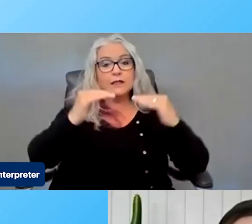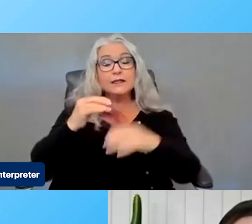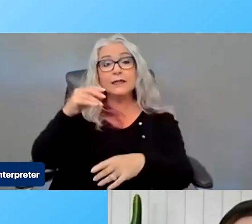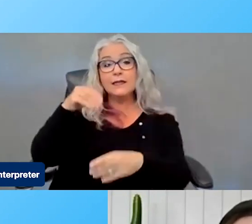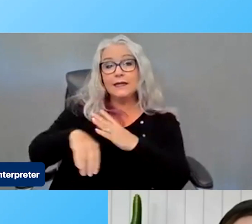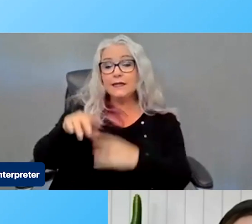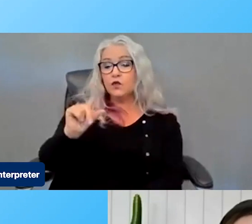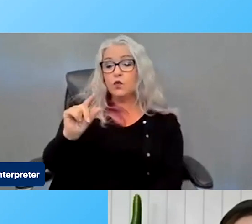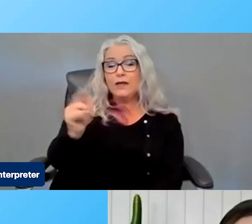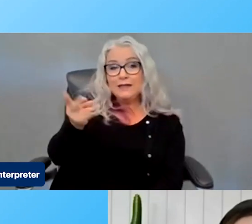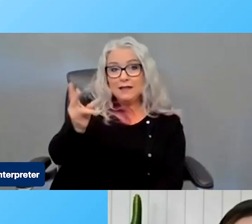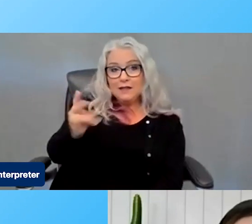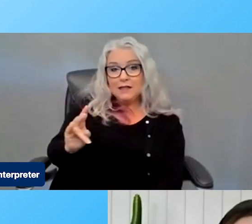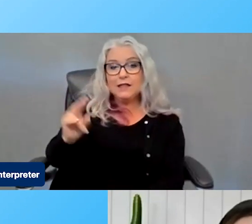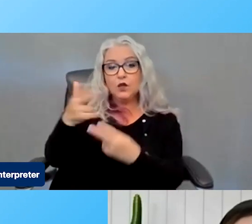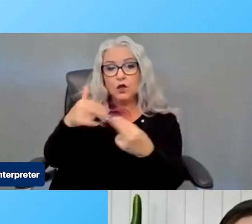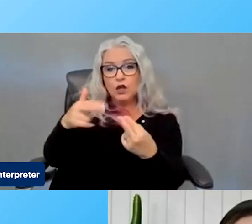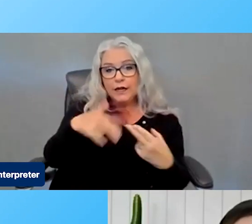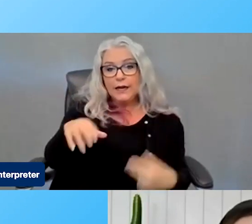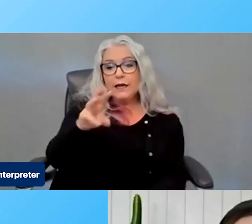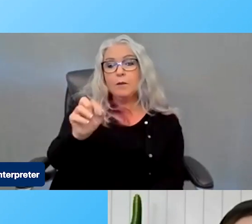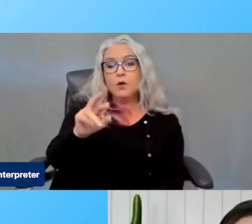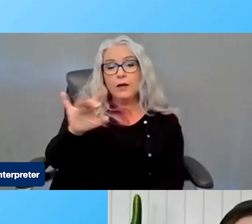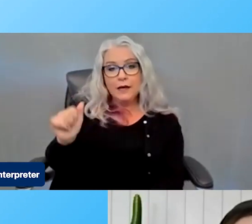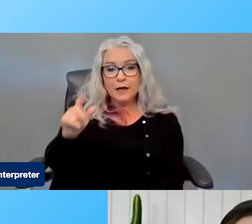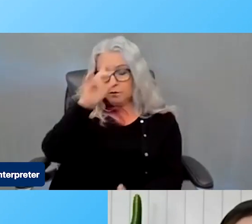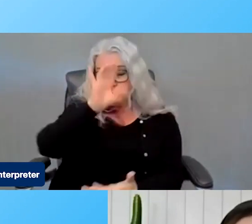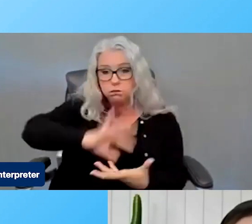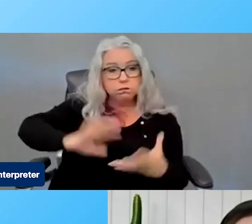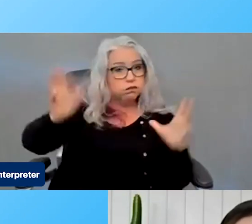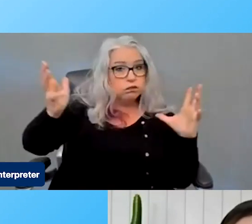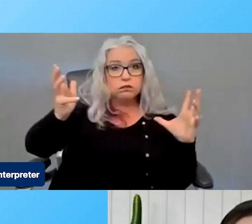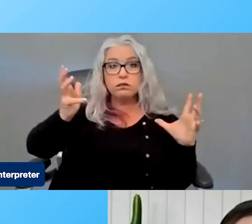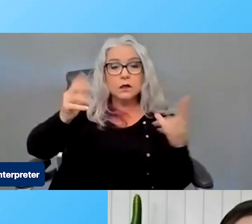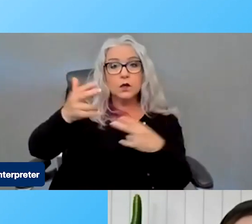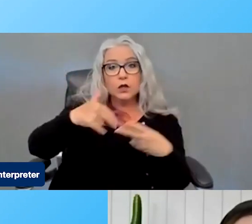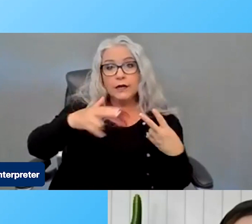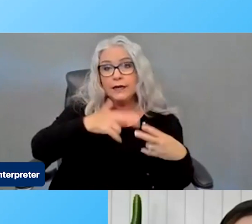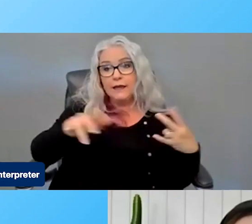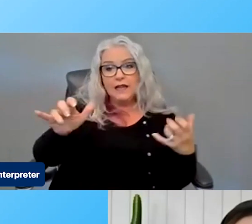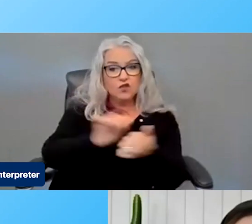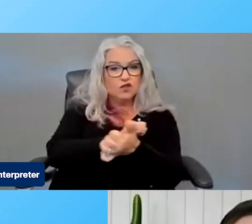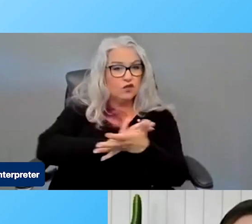Maria hit the island, a catastrophic major hurricane that basically destroyed a huge